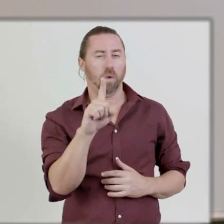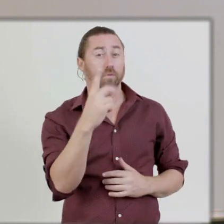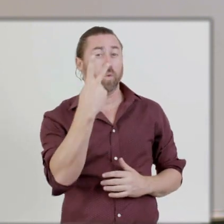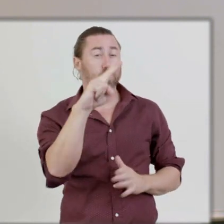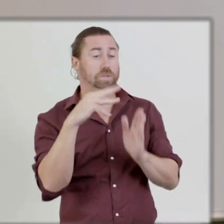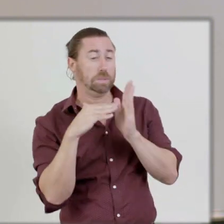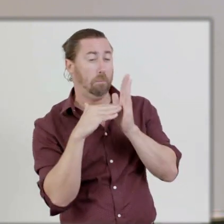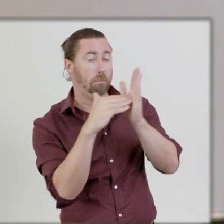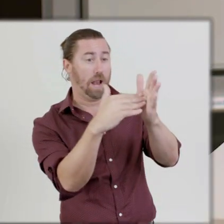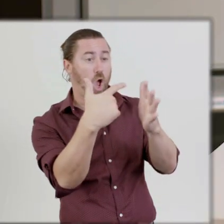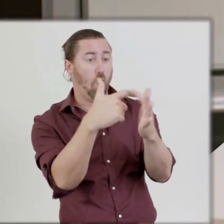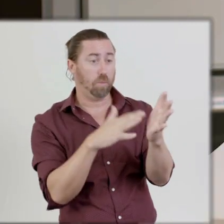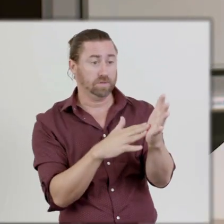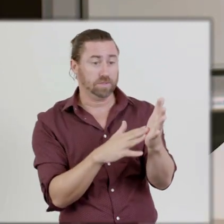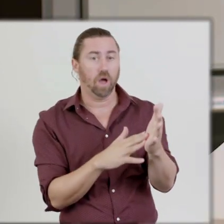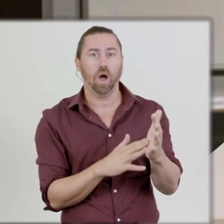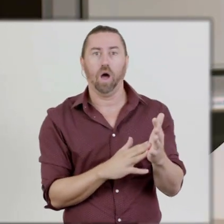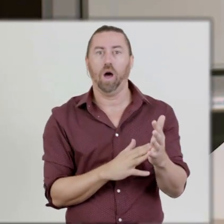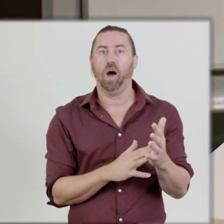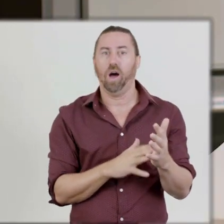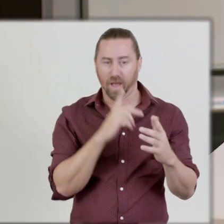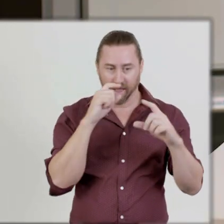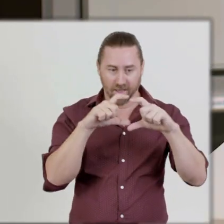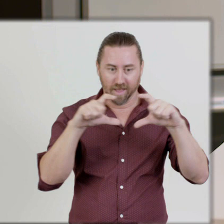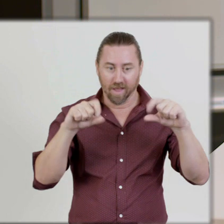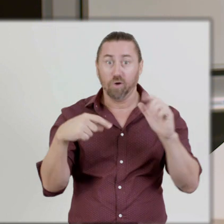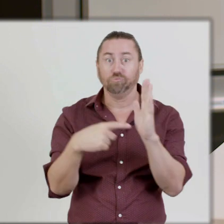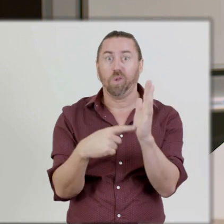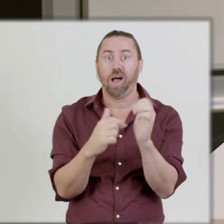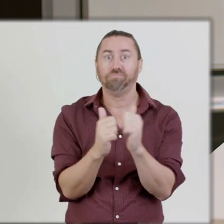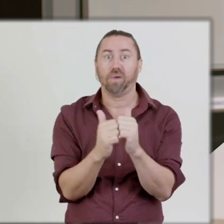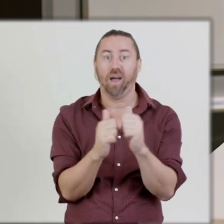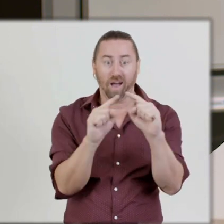What if we represent 20 million kilometres with one square of toilet paper?